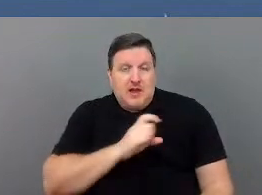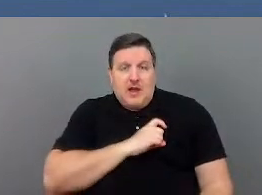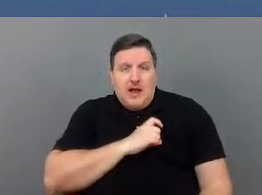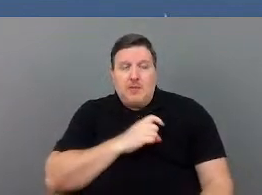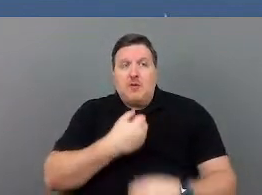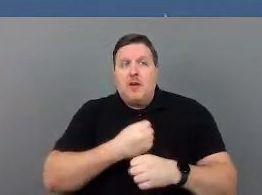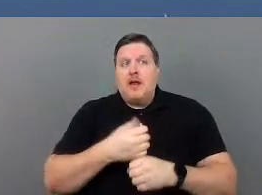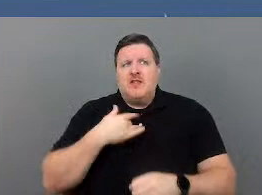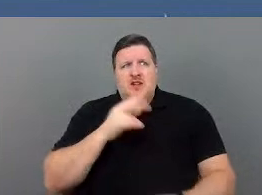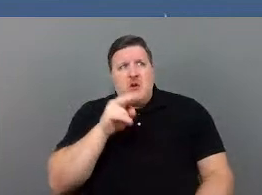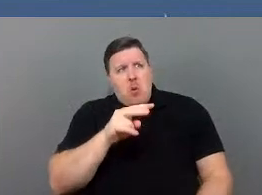I WANT TO KNOW WHERE THE OVERSIGHT IS THAT THE POLICE